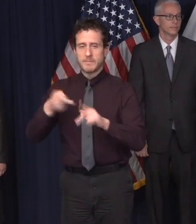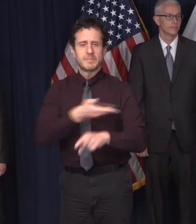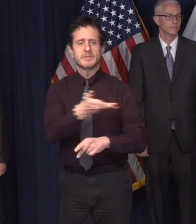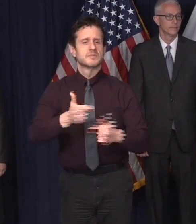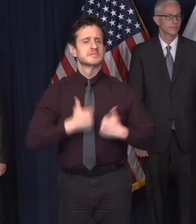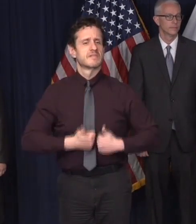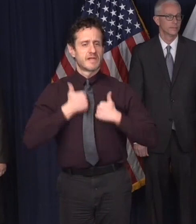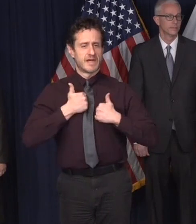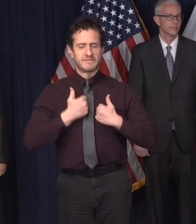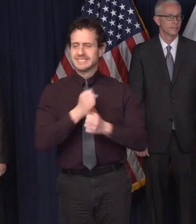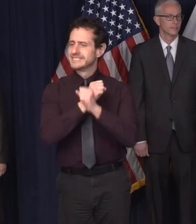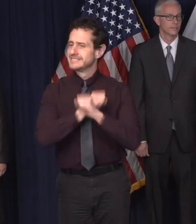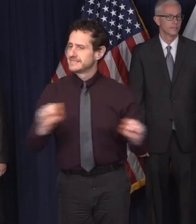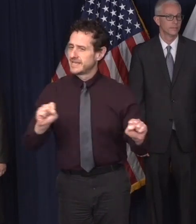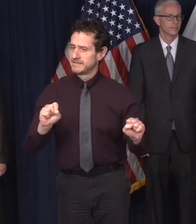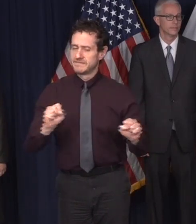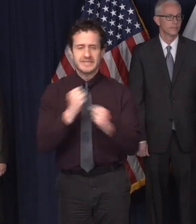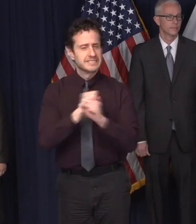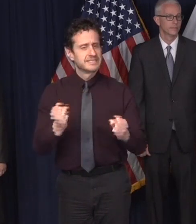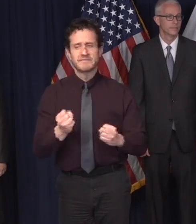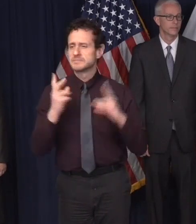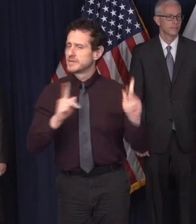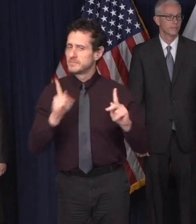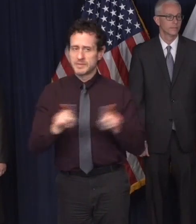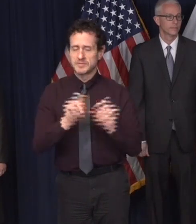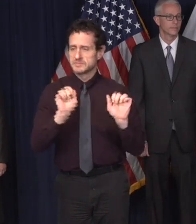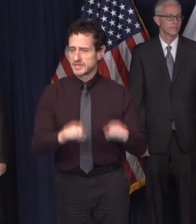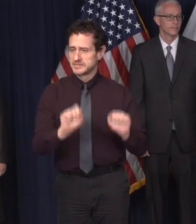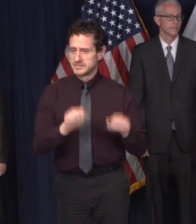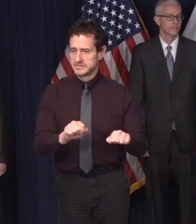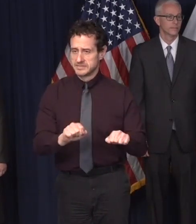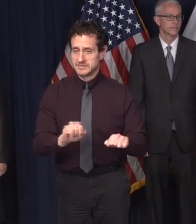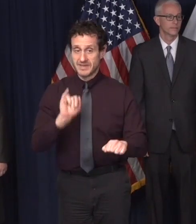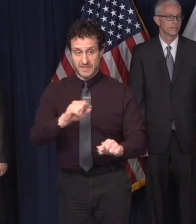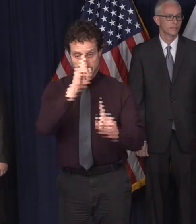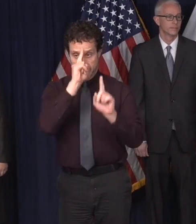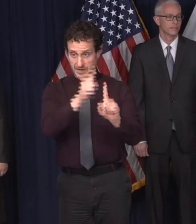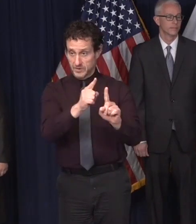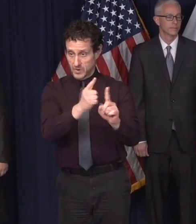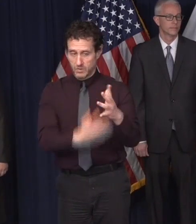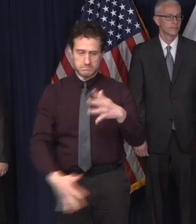EACH AND EVERY ONE OF THESE DECISIONS HAS BEEN AND CONTINUES TO BE SAVING AS MANY PEOPLE'S